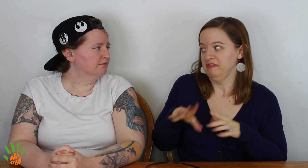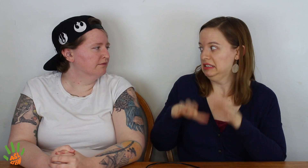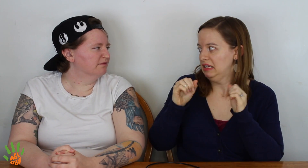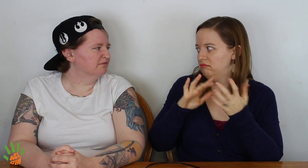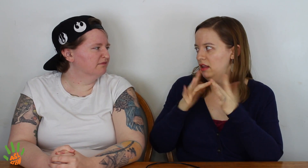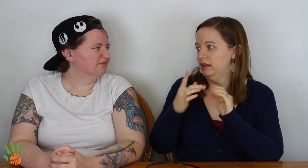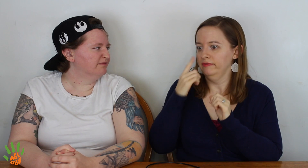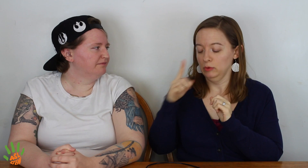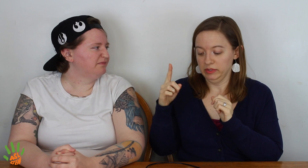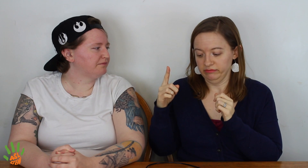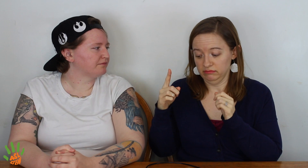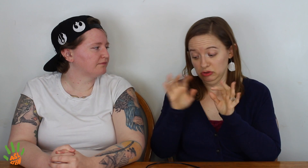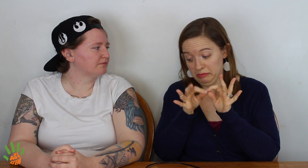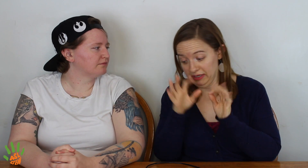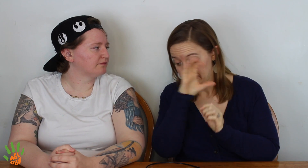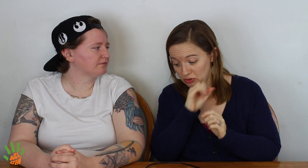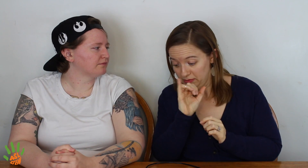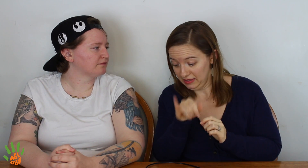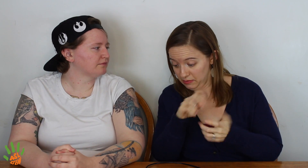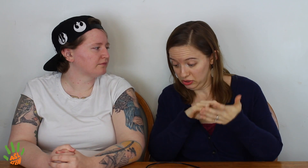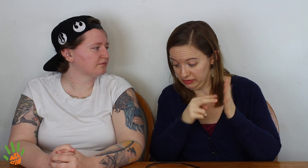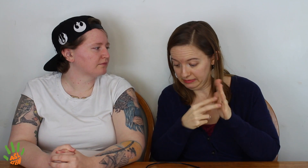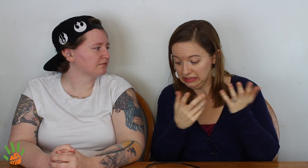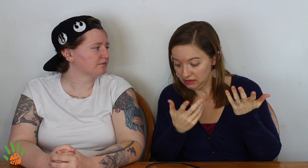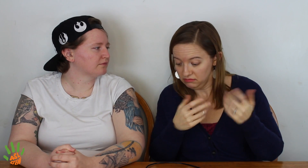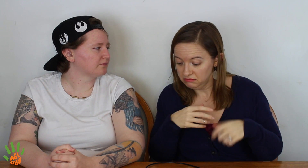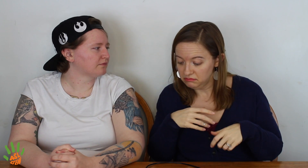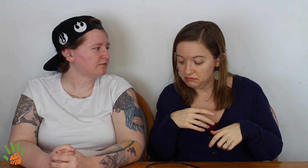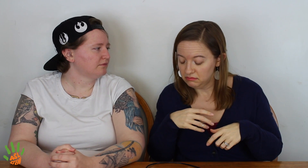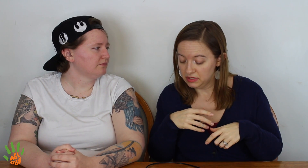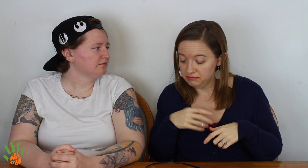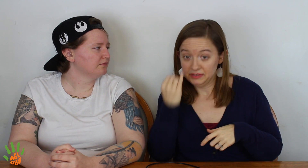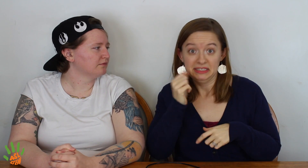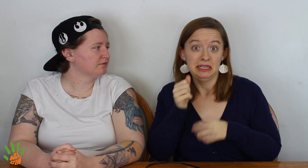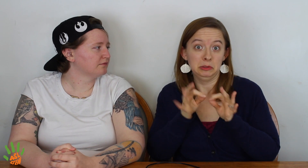I've never taken it online for interpreting, I'm assuming that's what she means.